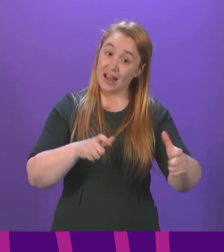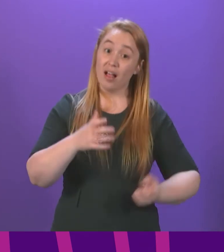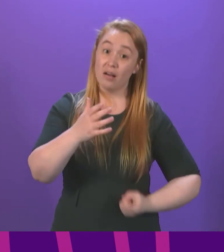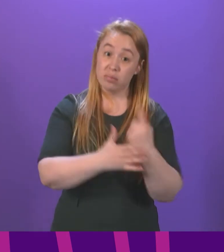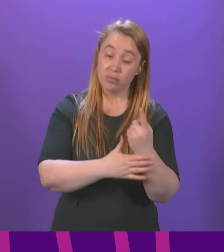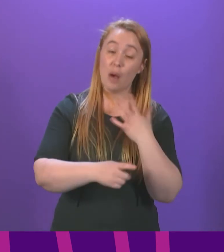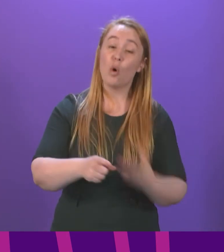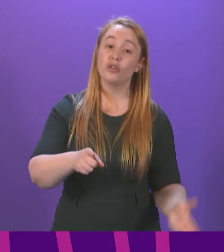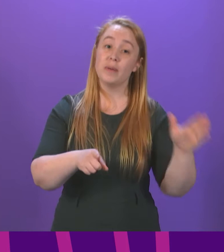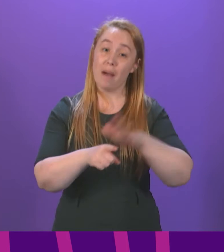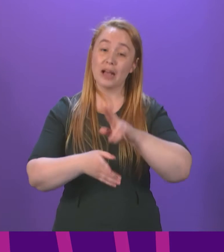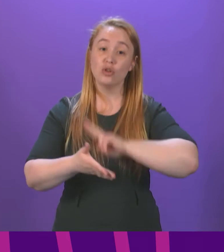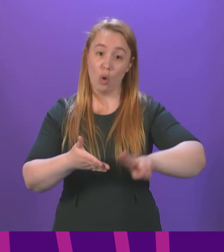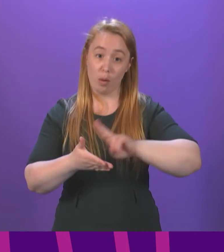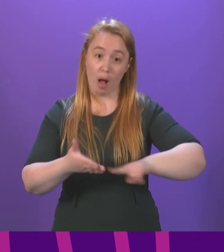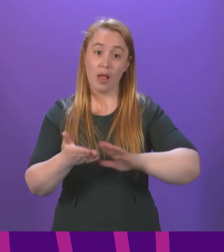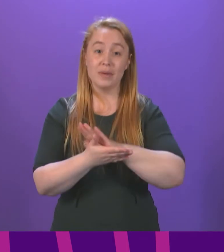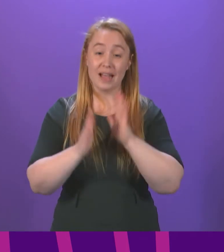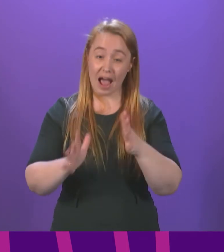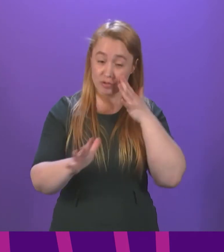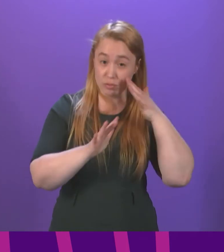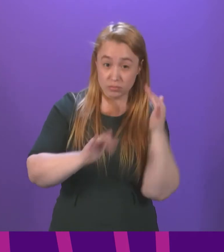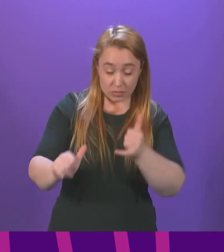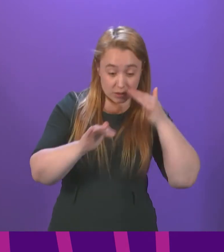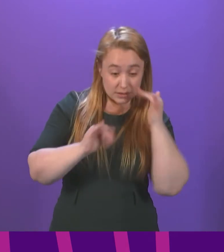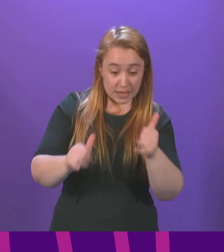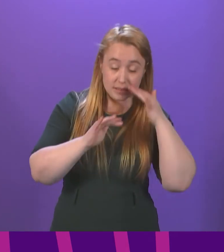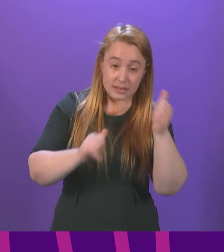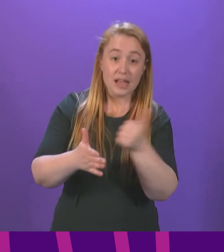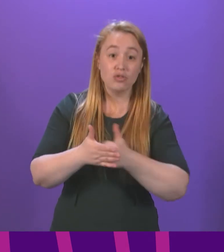activities and lives, we must keep testing and must test more and in more circumstances.